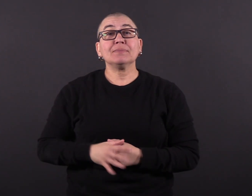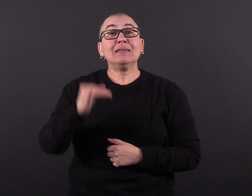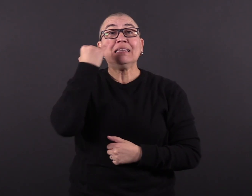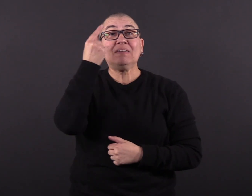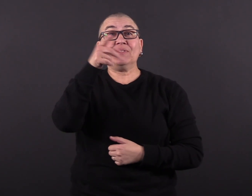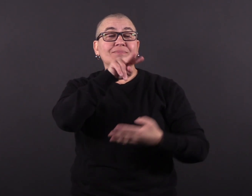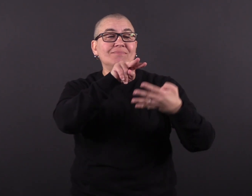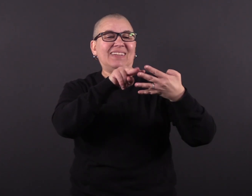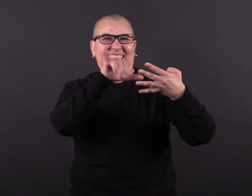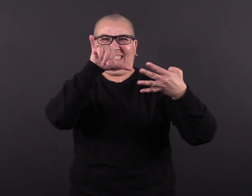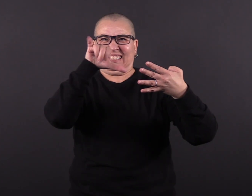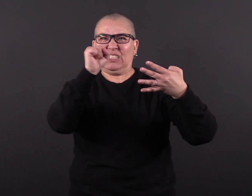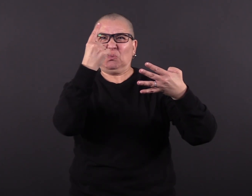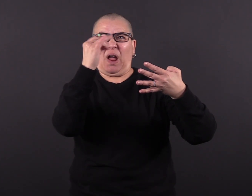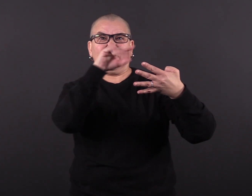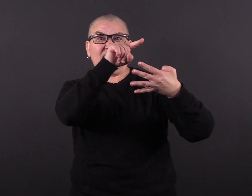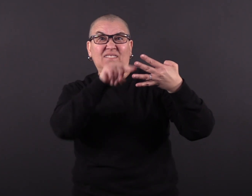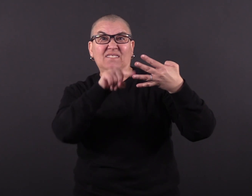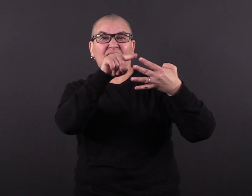If any of these happens,